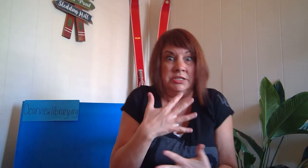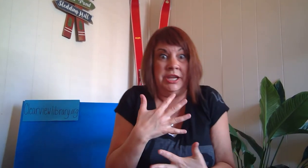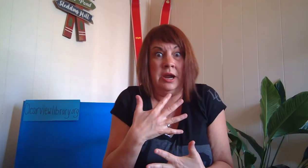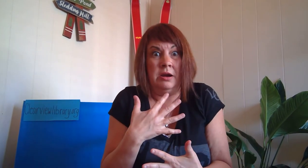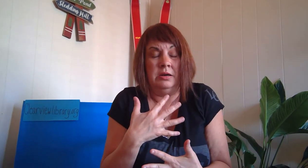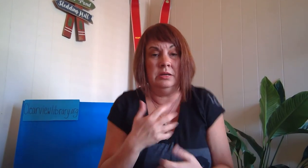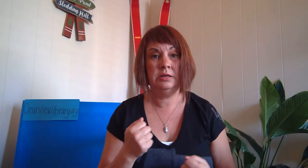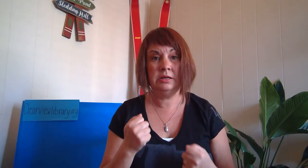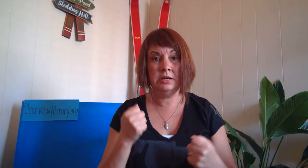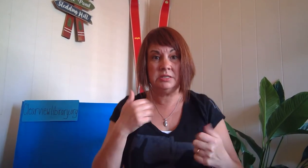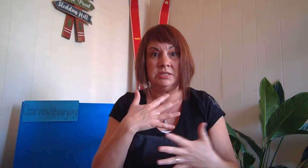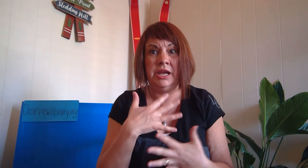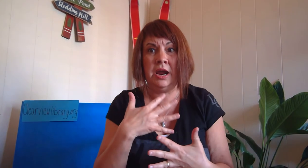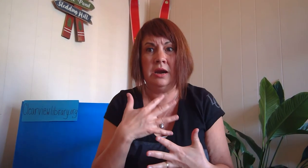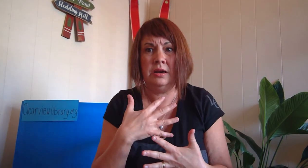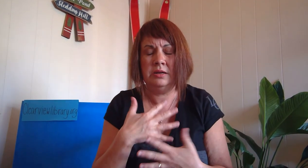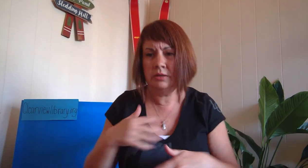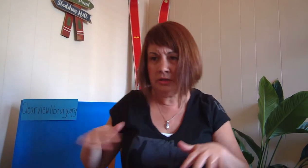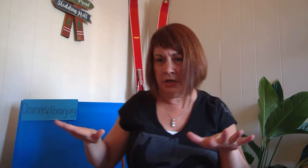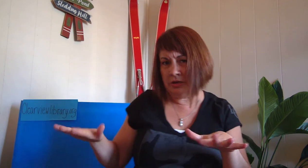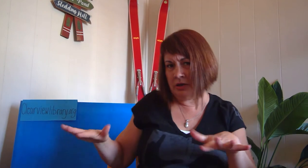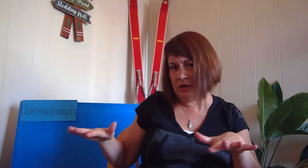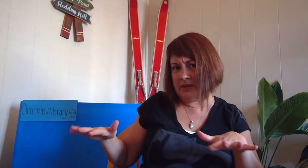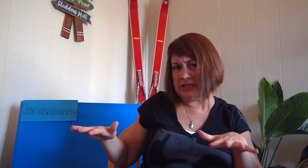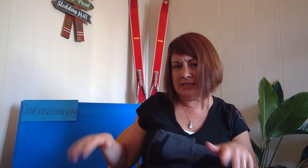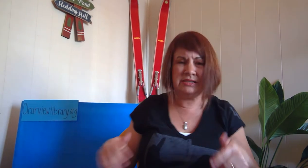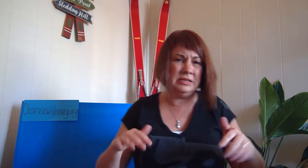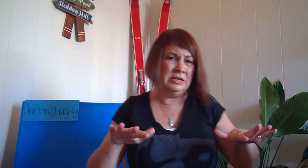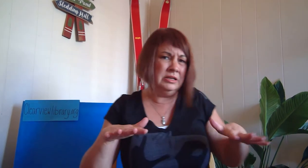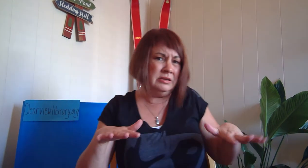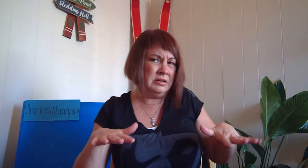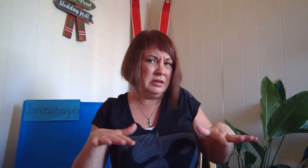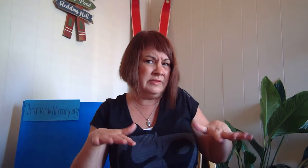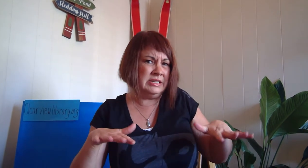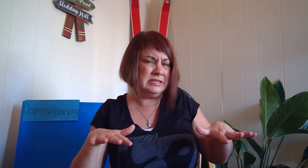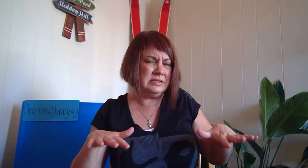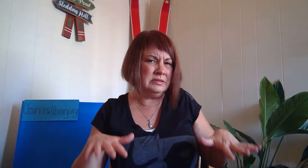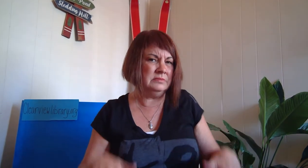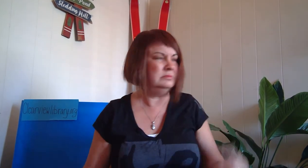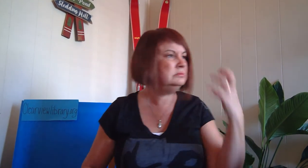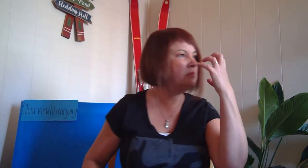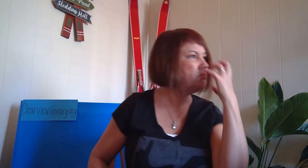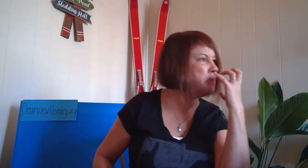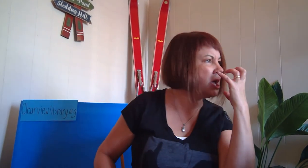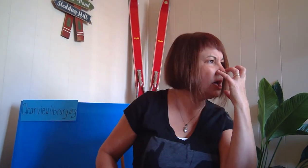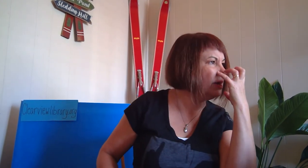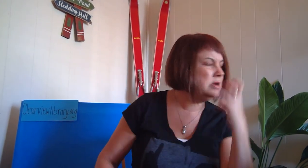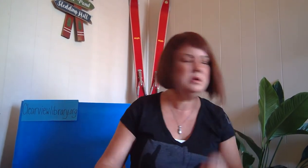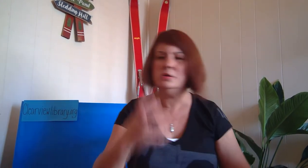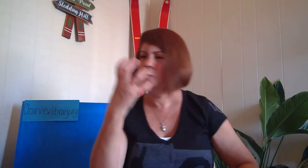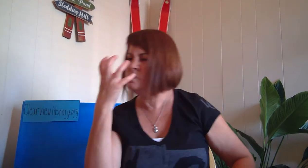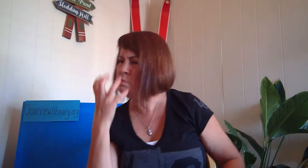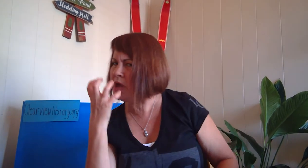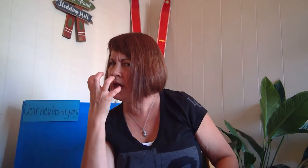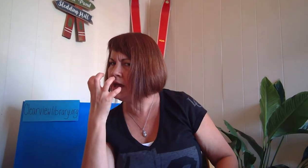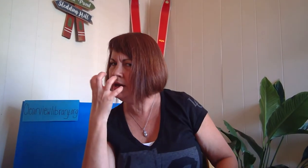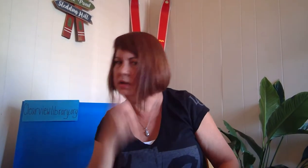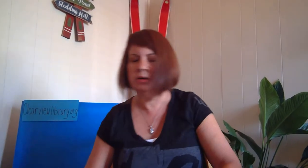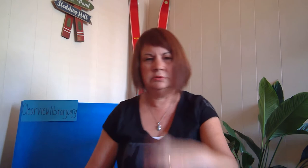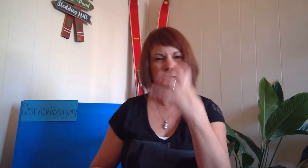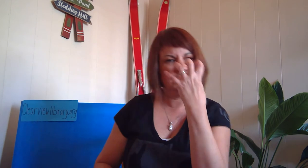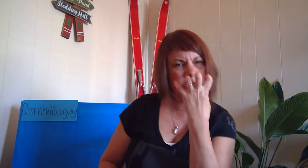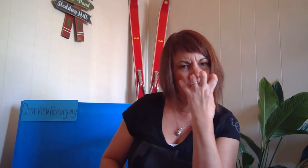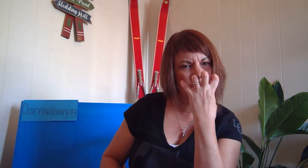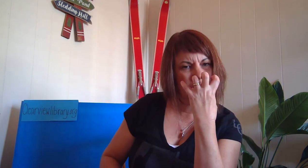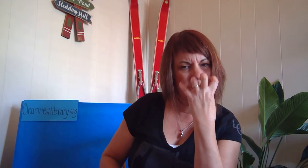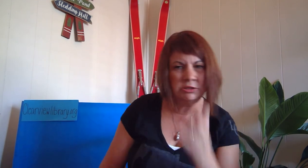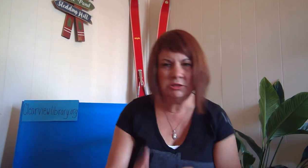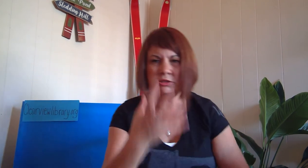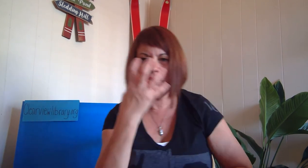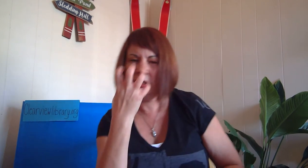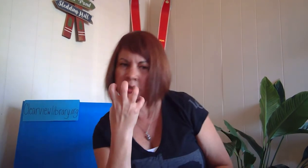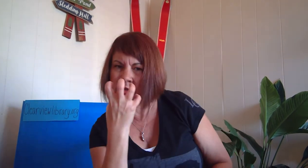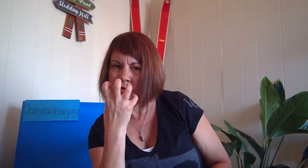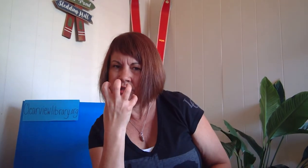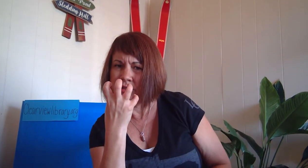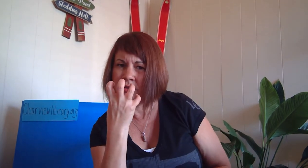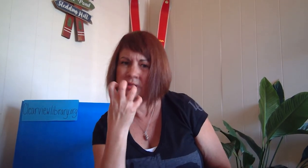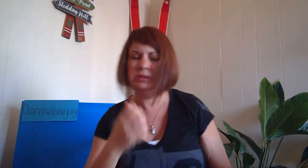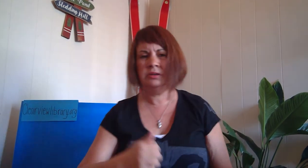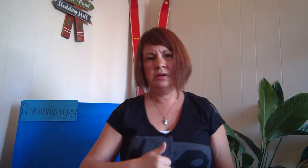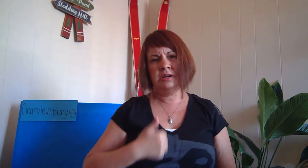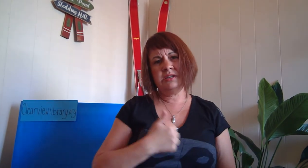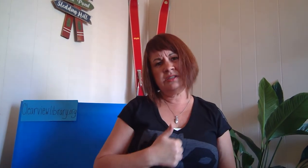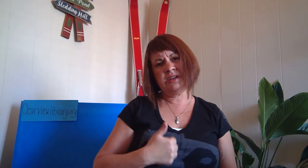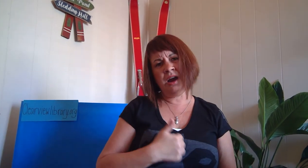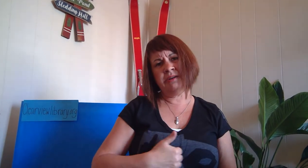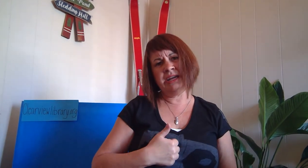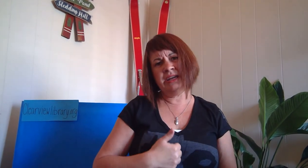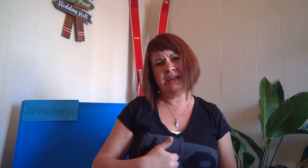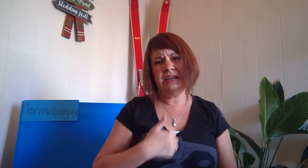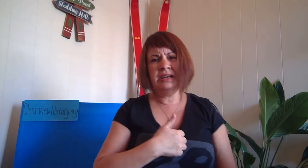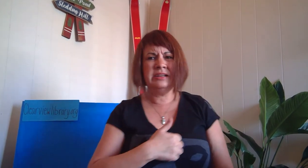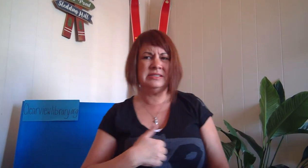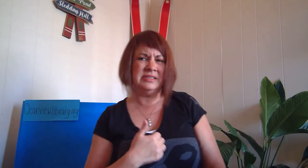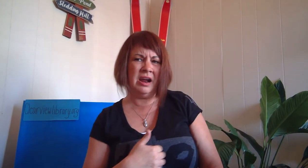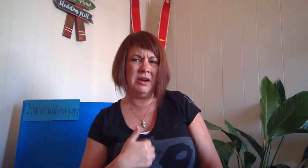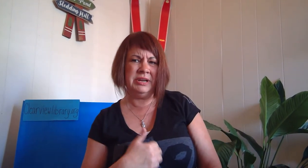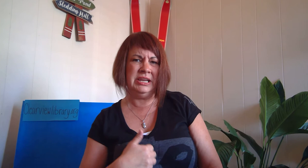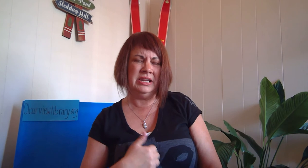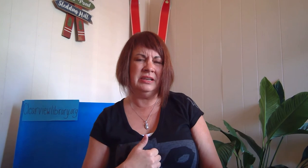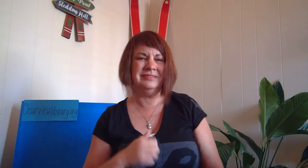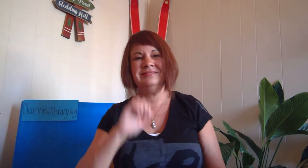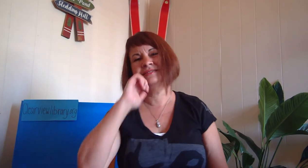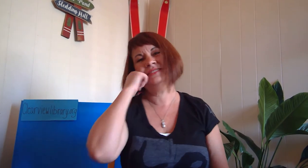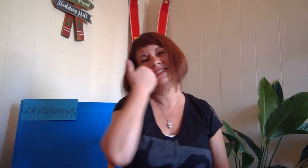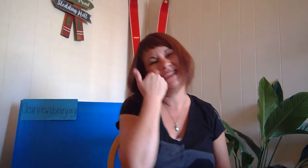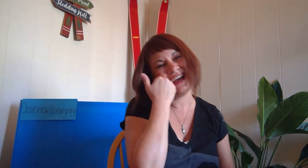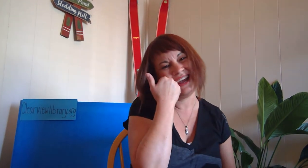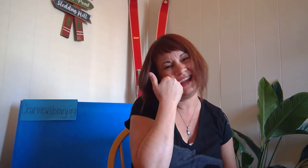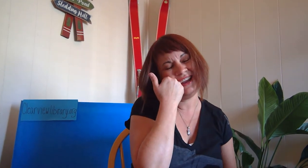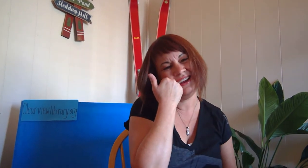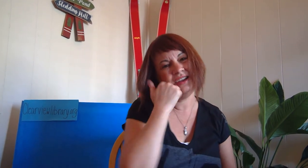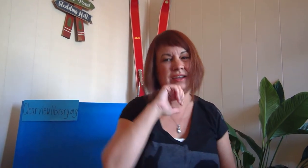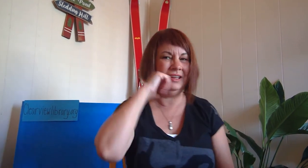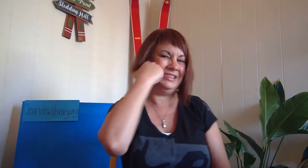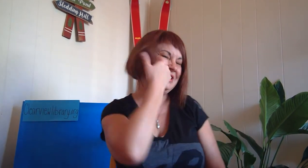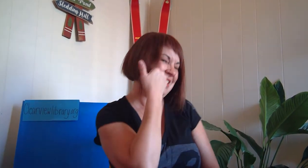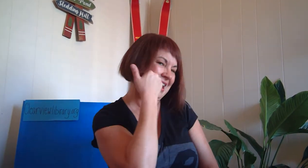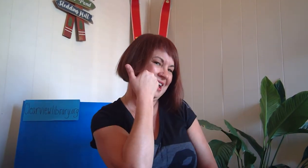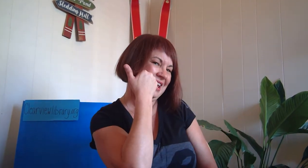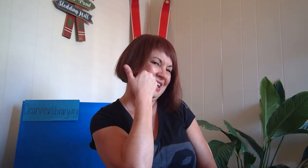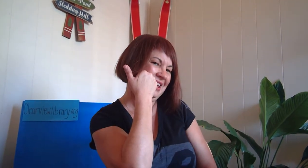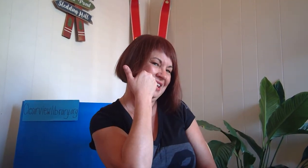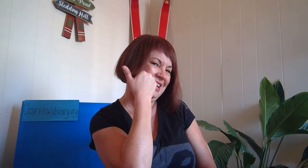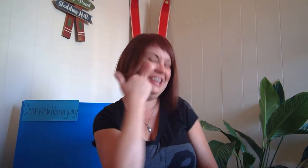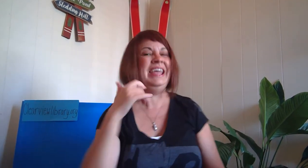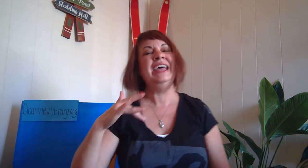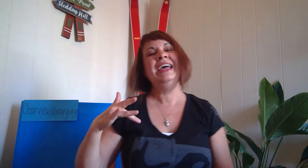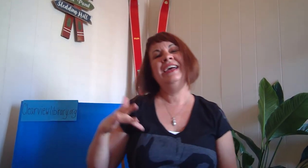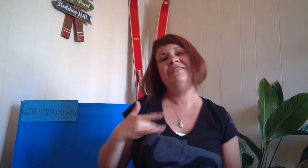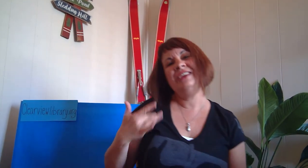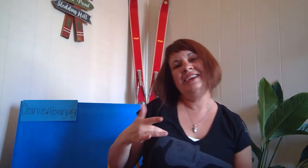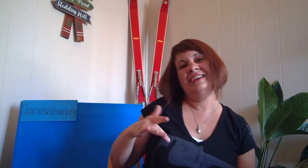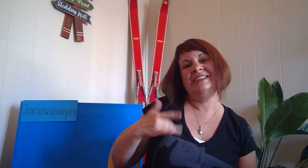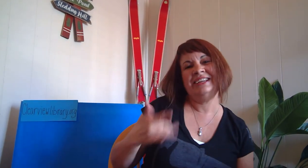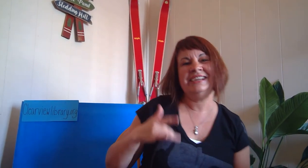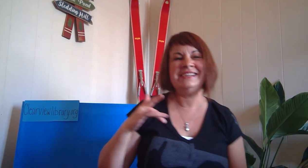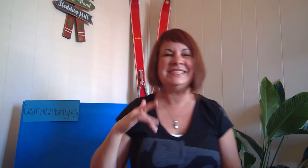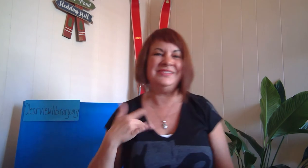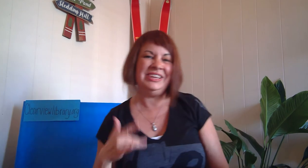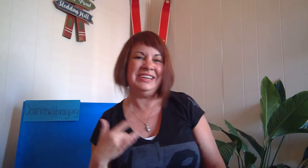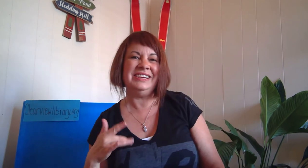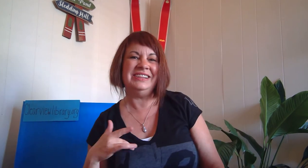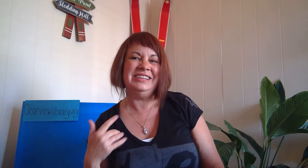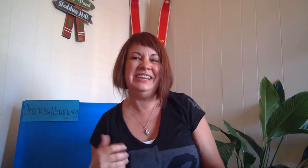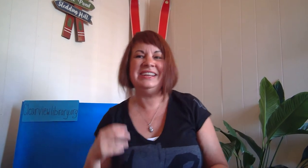scared scared nervous nervous mad mad angry angry sorry sorry shy shy feelings feelings